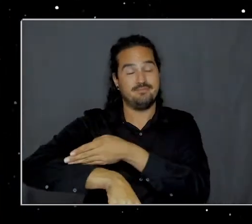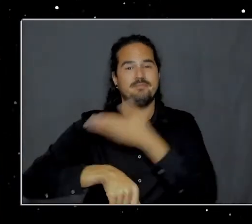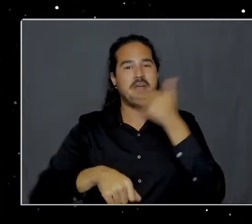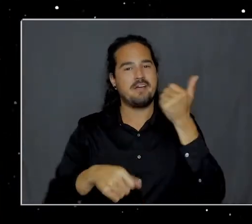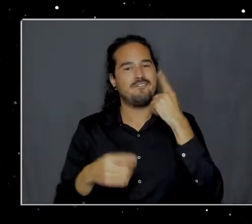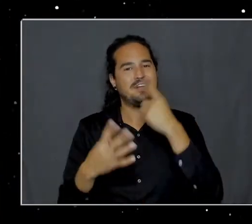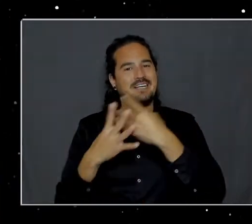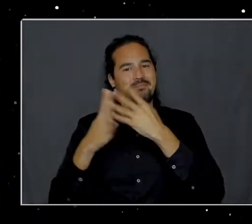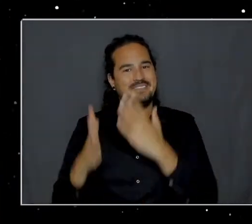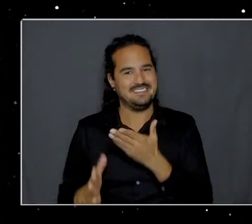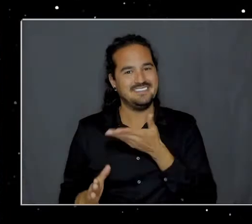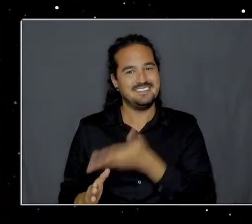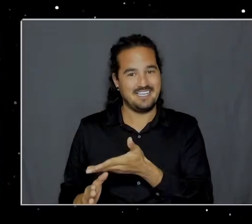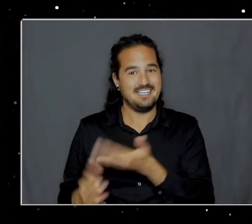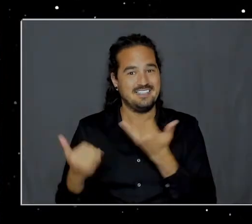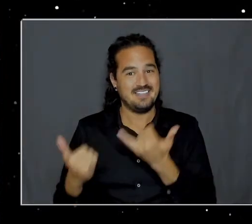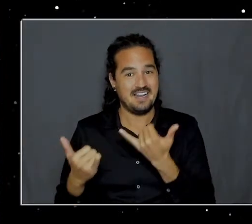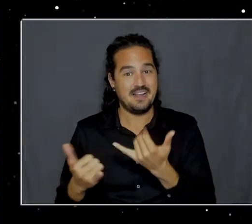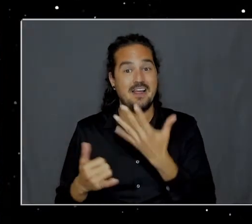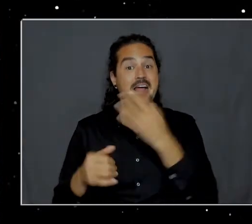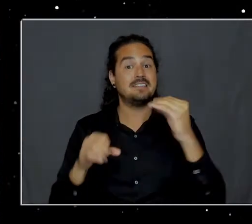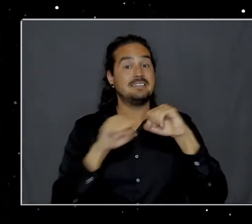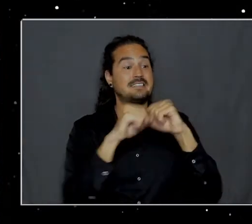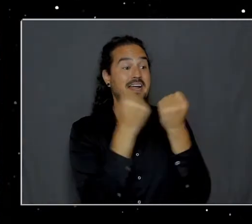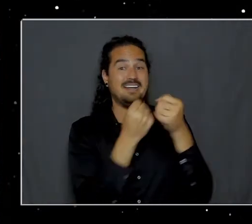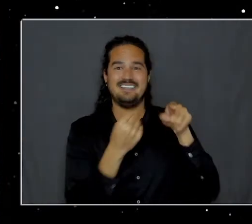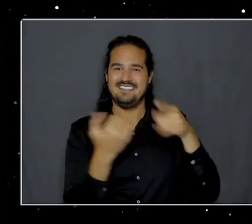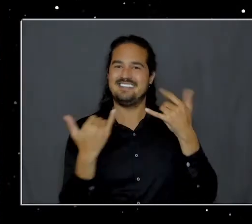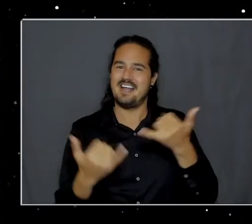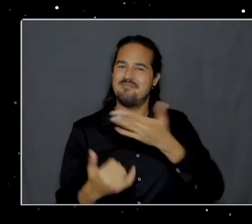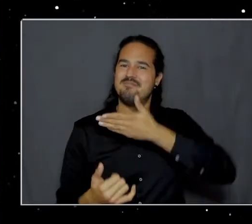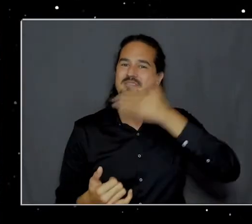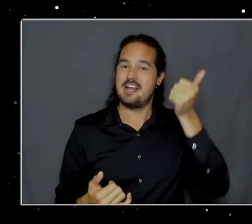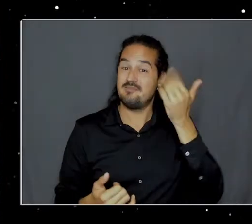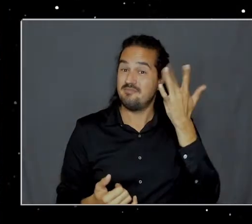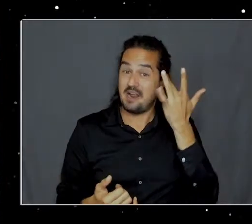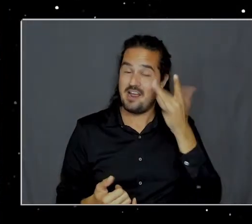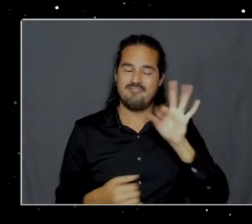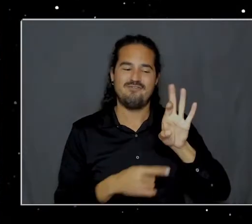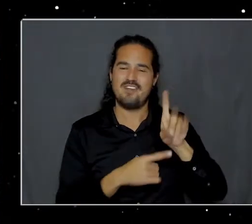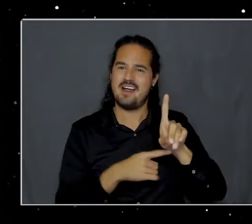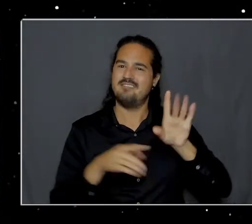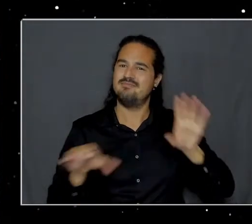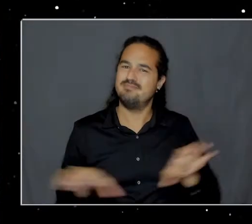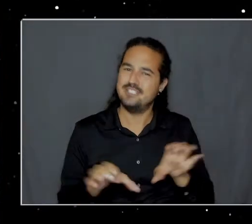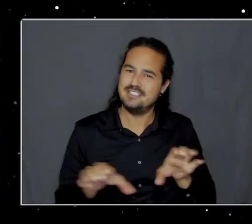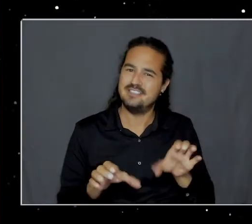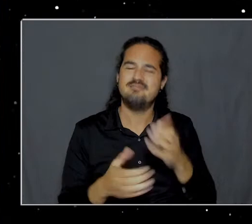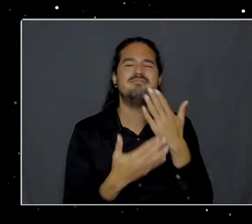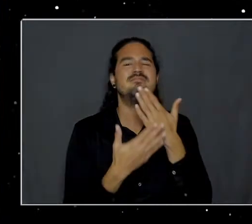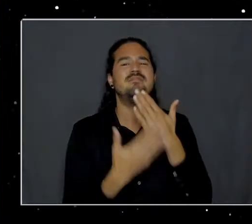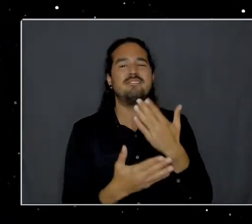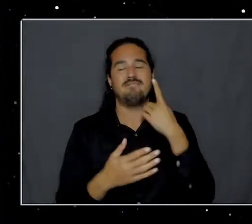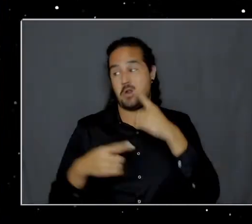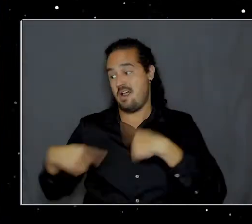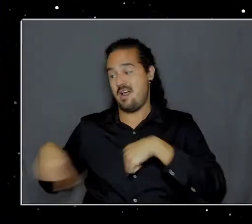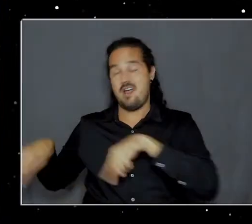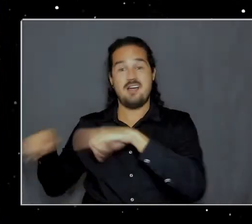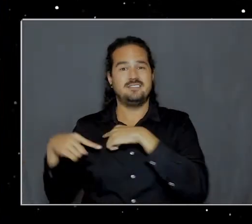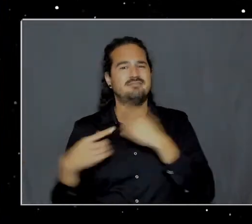INMATES WHO ARE IN THERE.